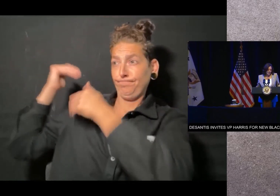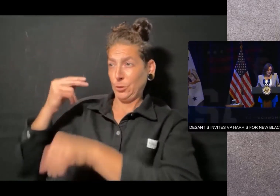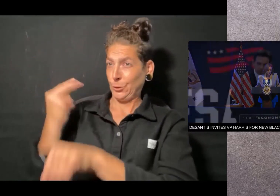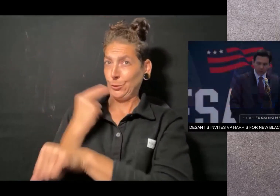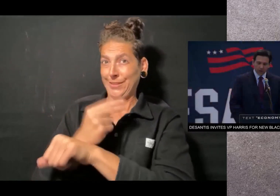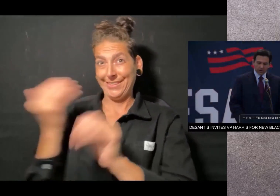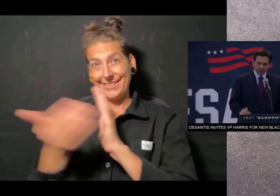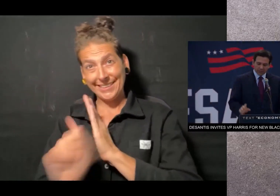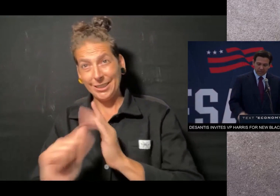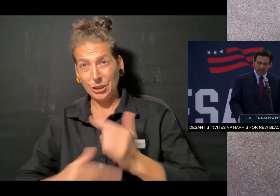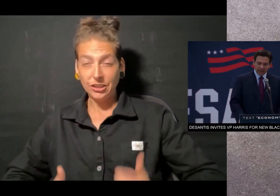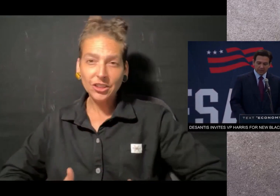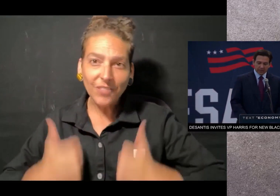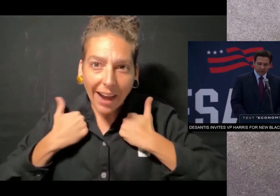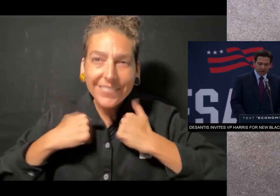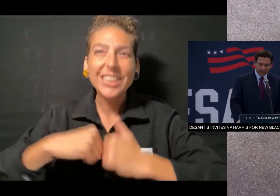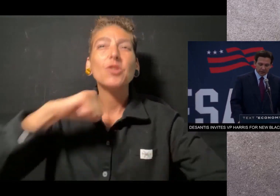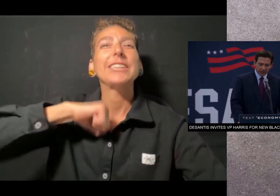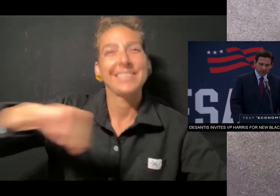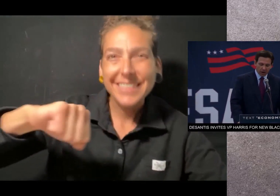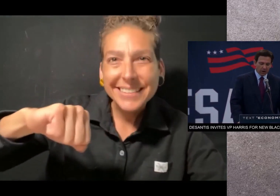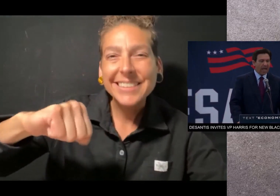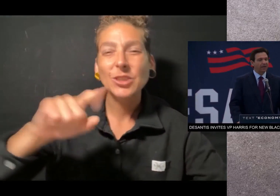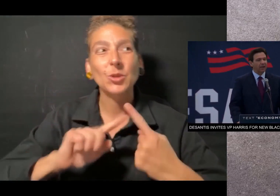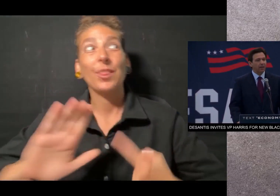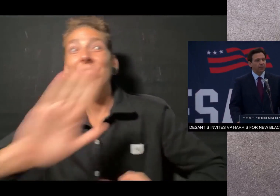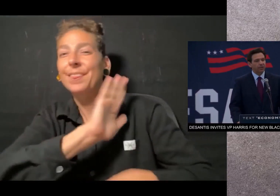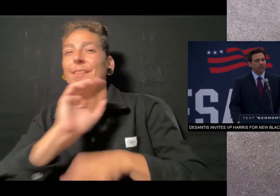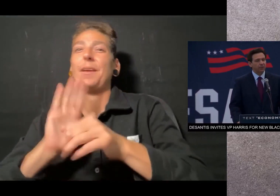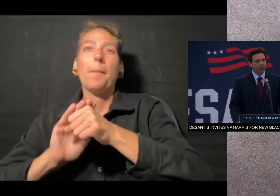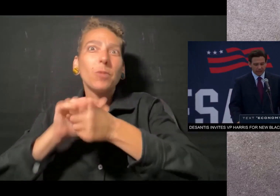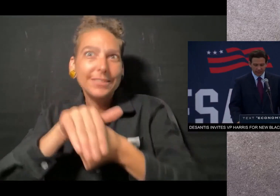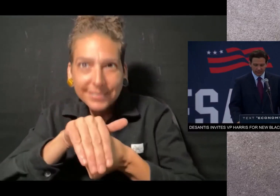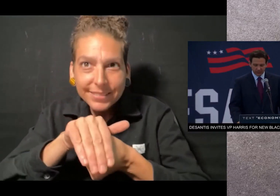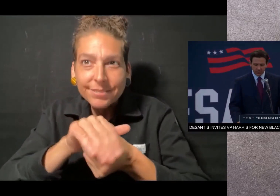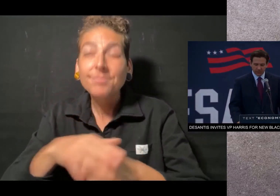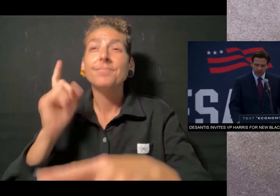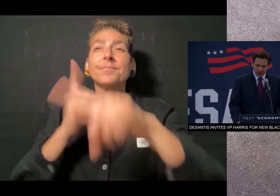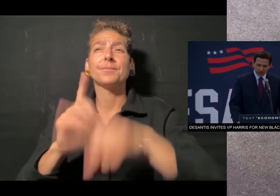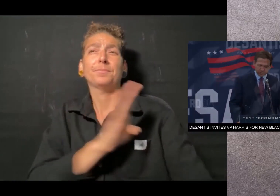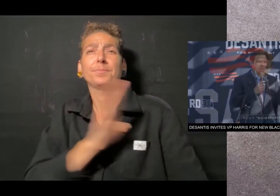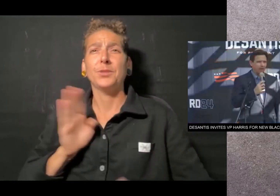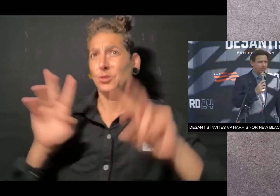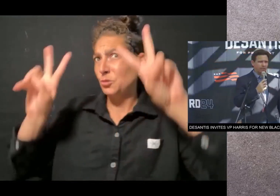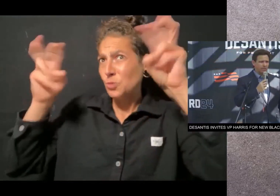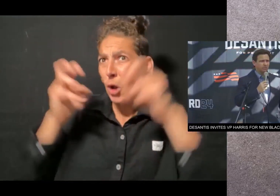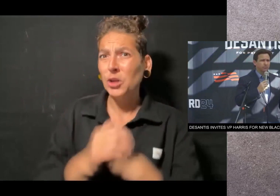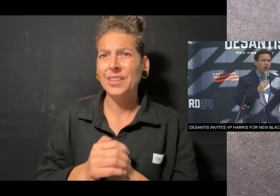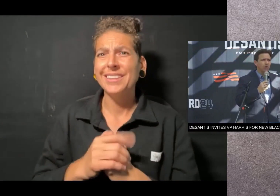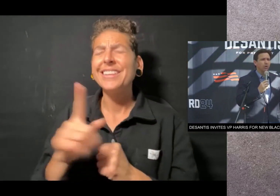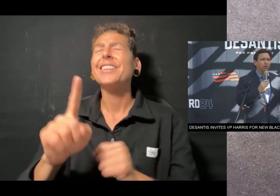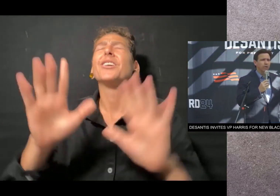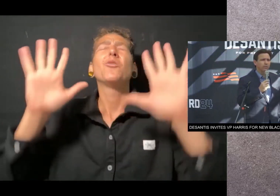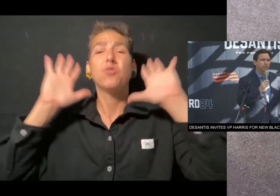and their descendents use their skills to survive in resistance to their oppression